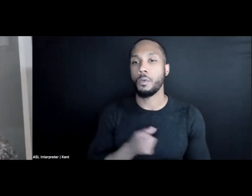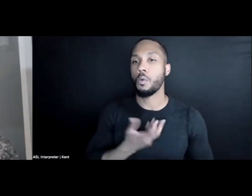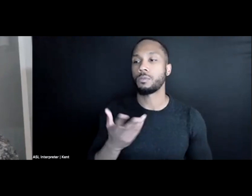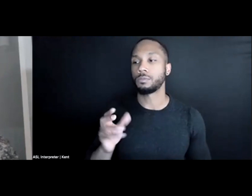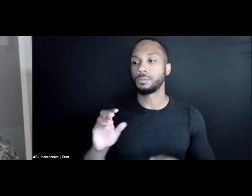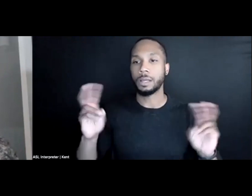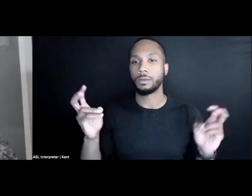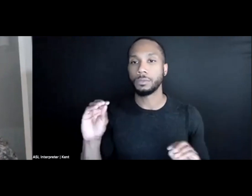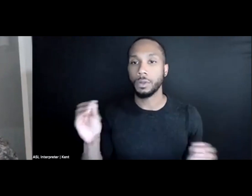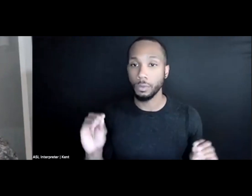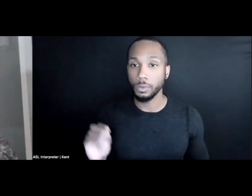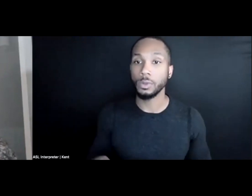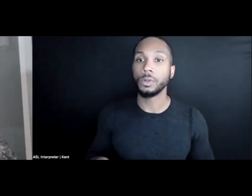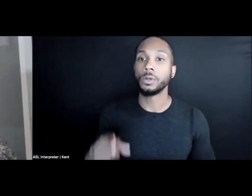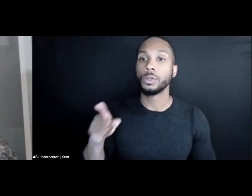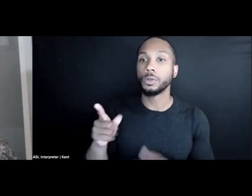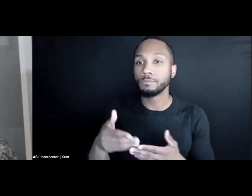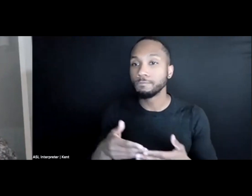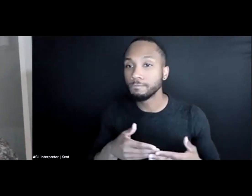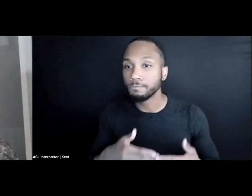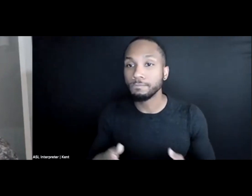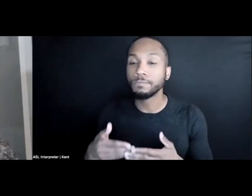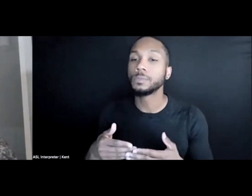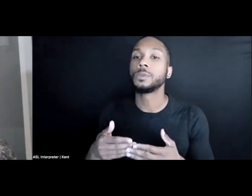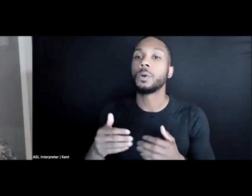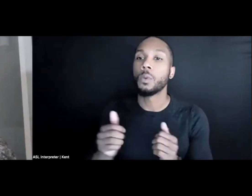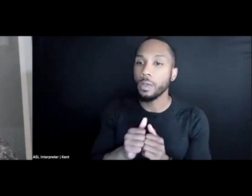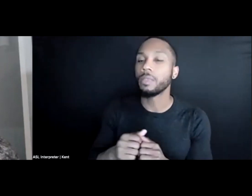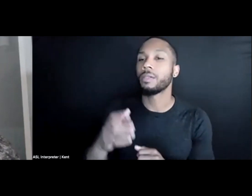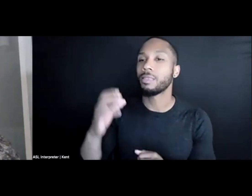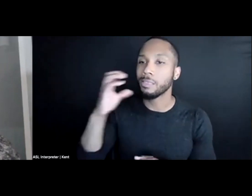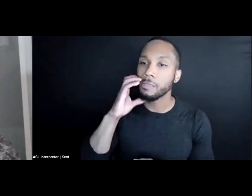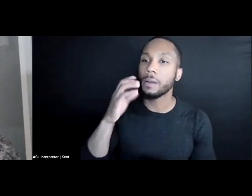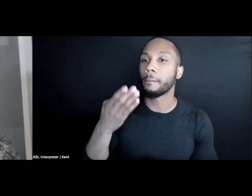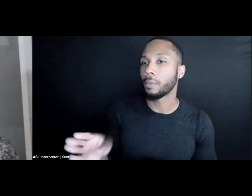You nourished the cub on your white teat with your thick blue milk, like that of our mother.